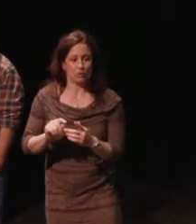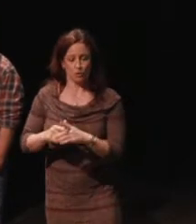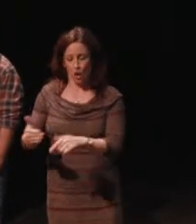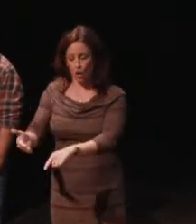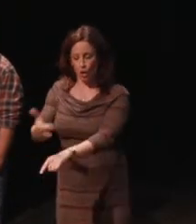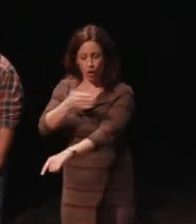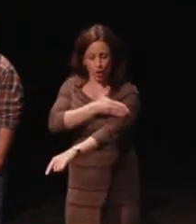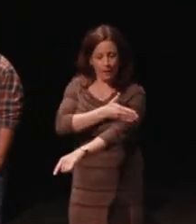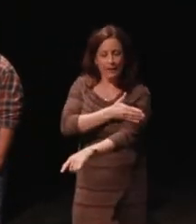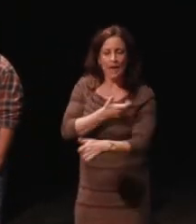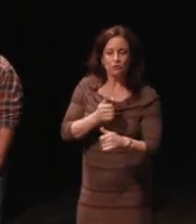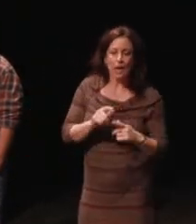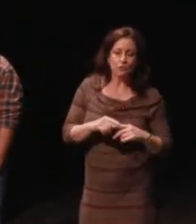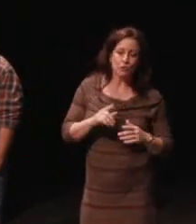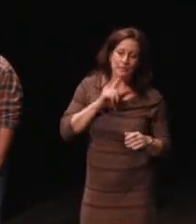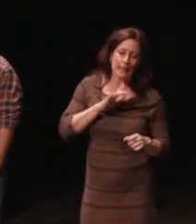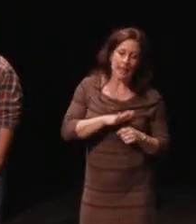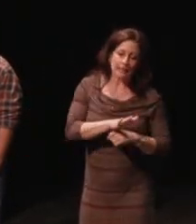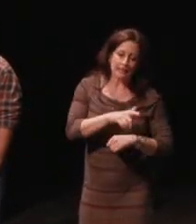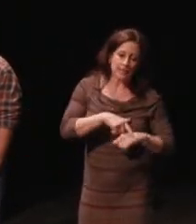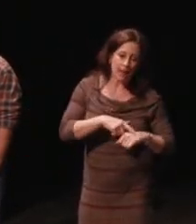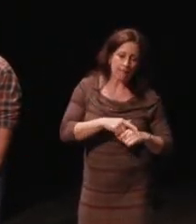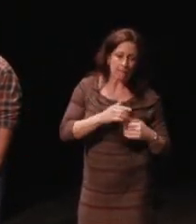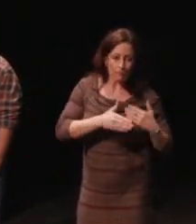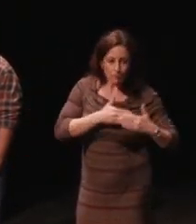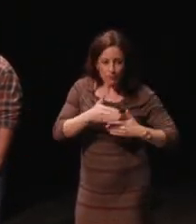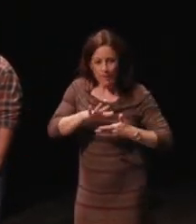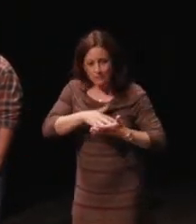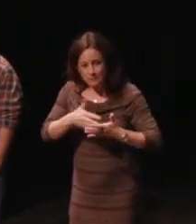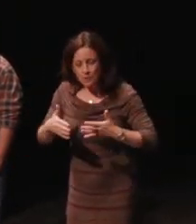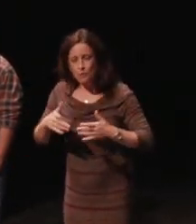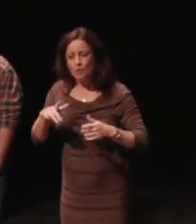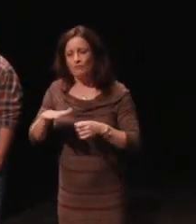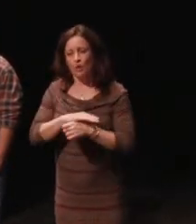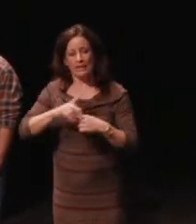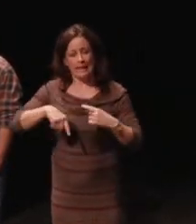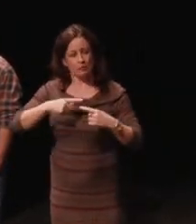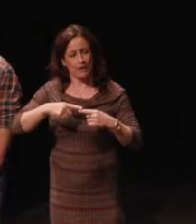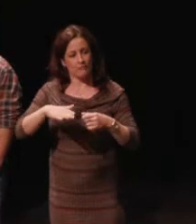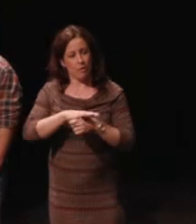enough time over the schedule to fully iterate on those features.